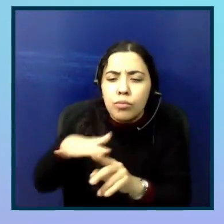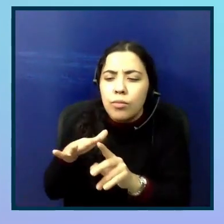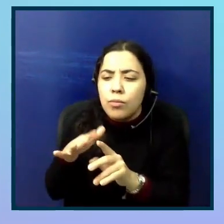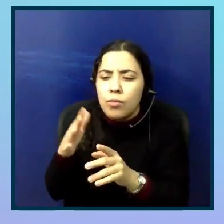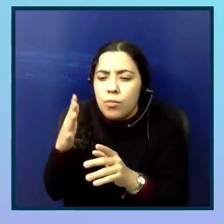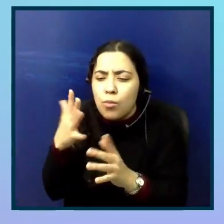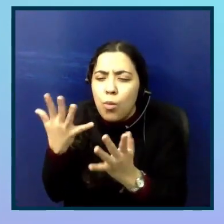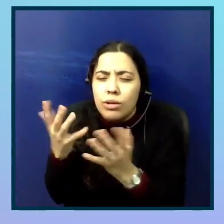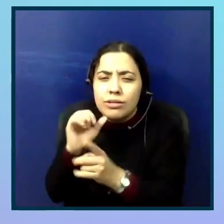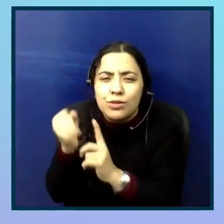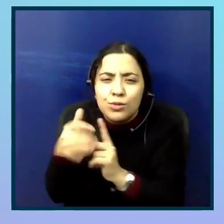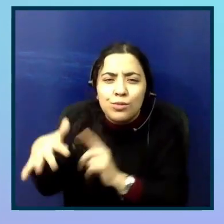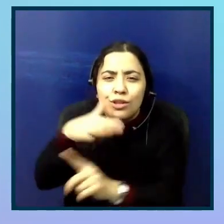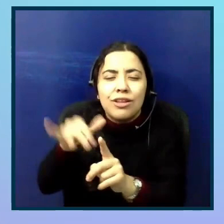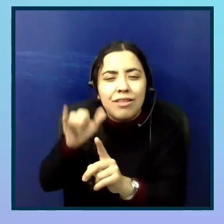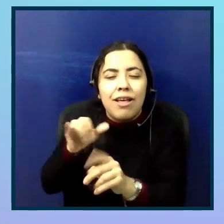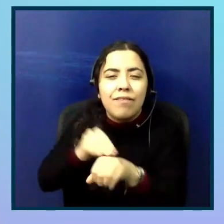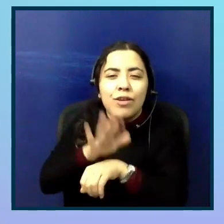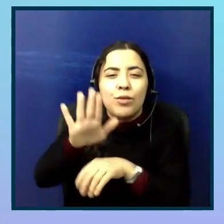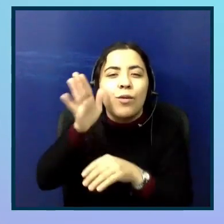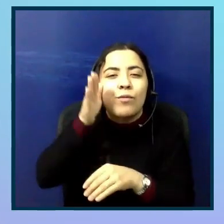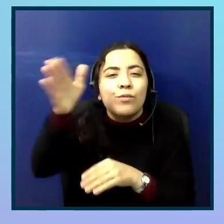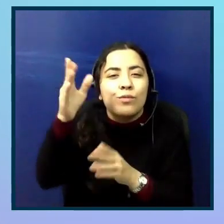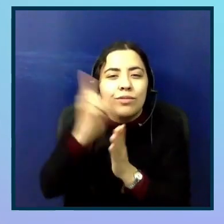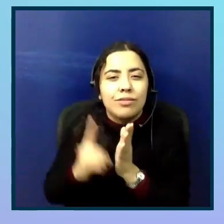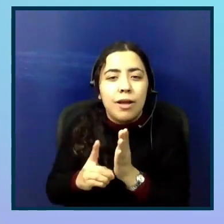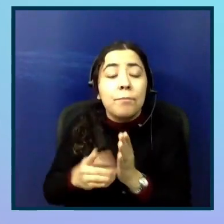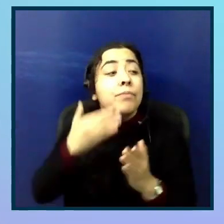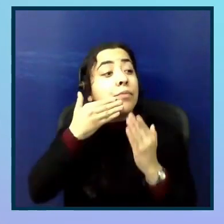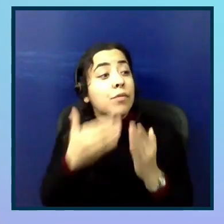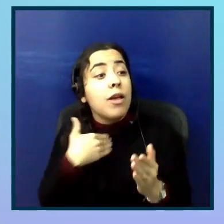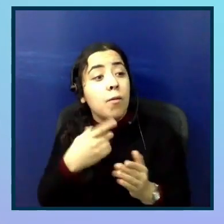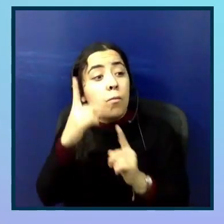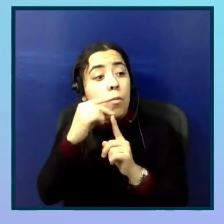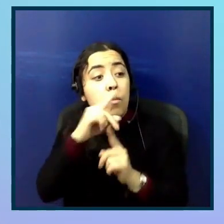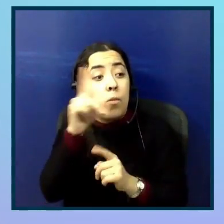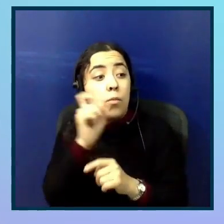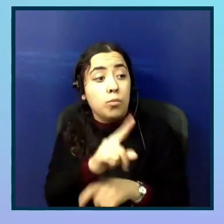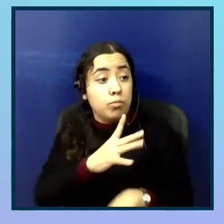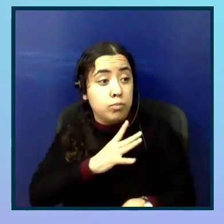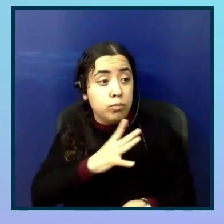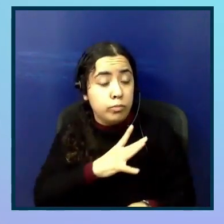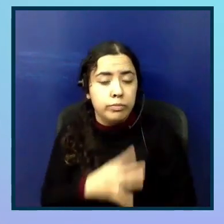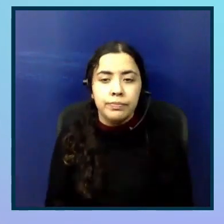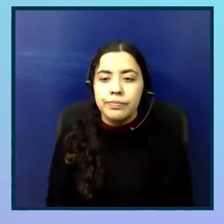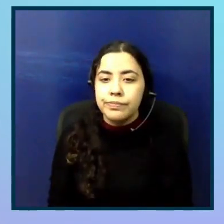Great. Thank you. And I think we have time for one more question here. All right.